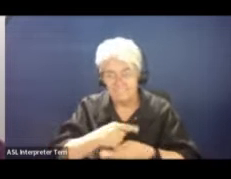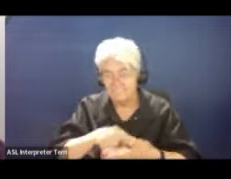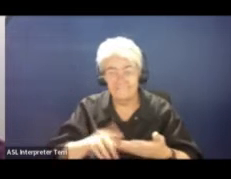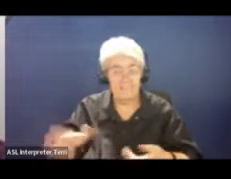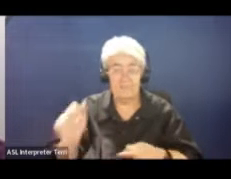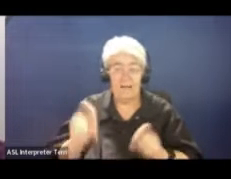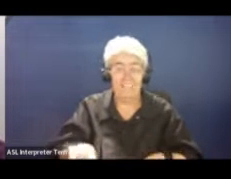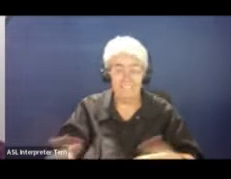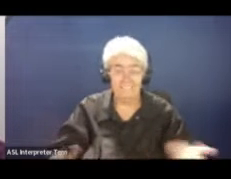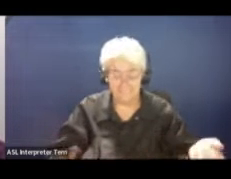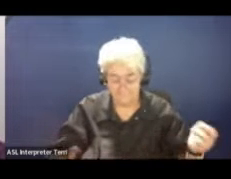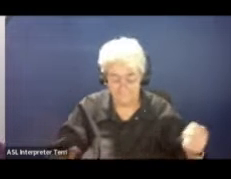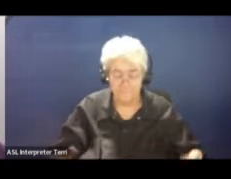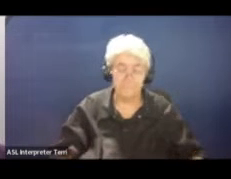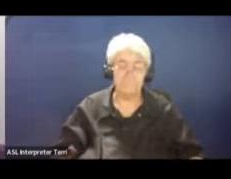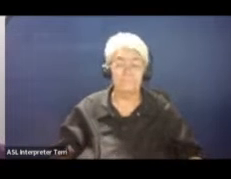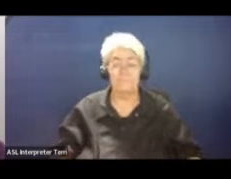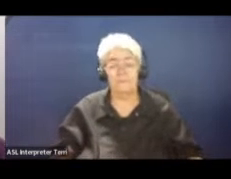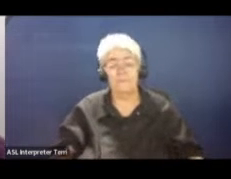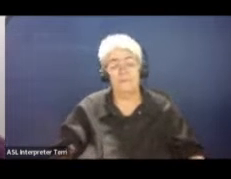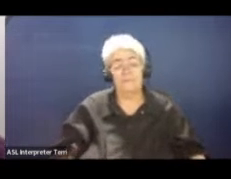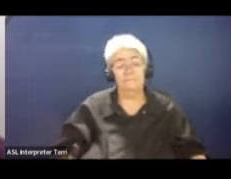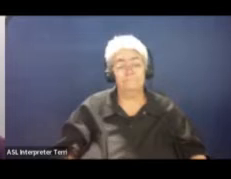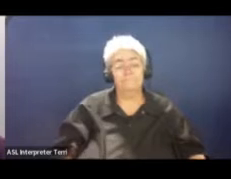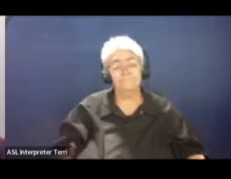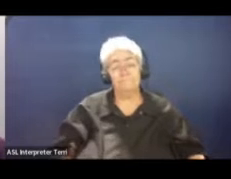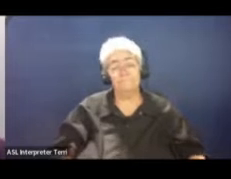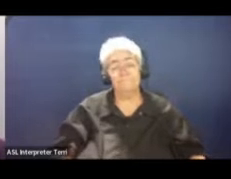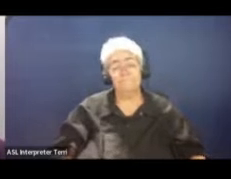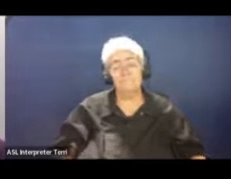past. All right.